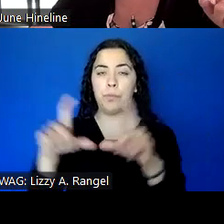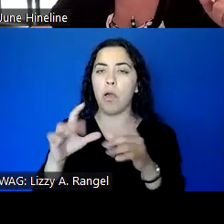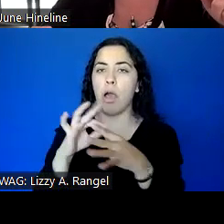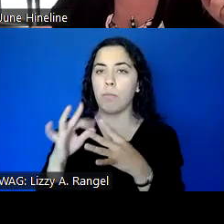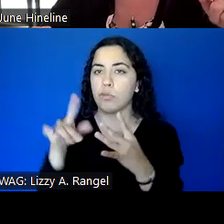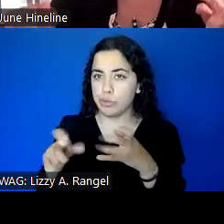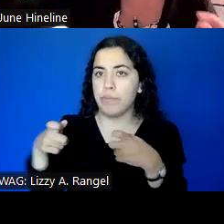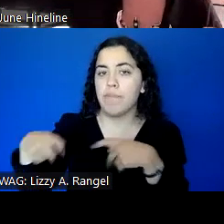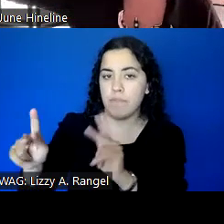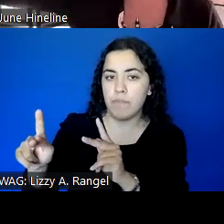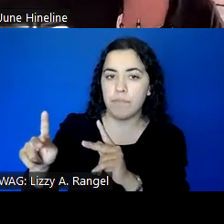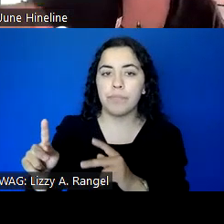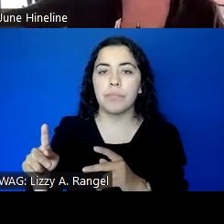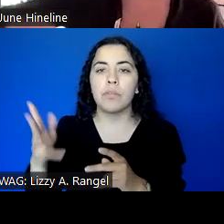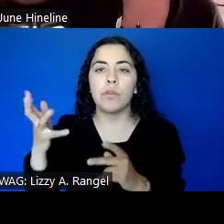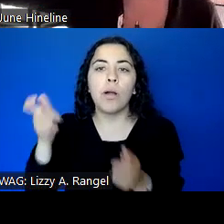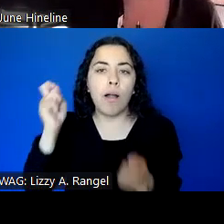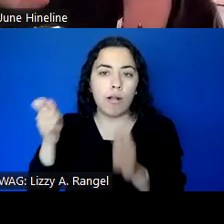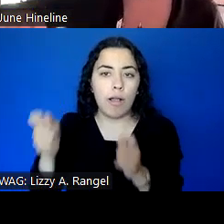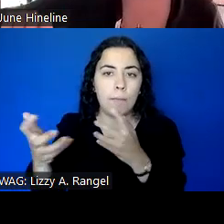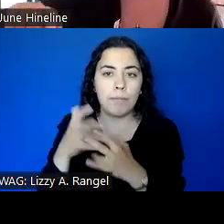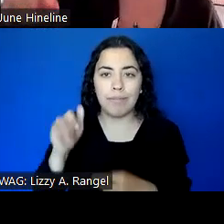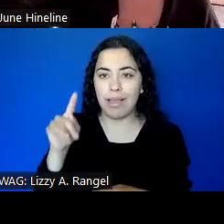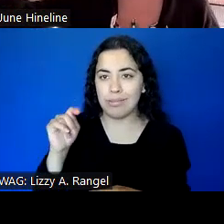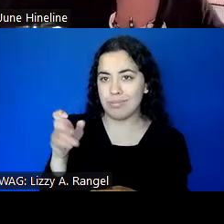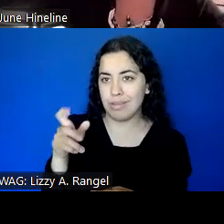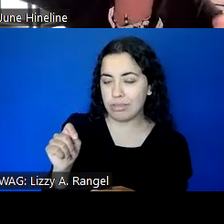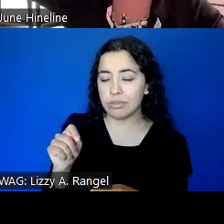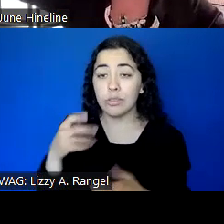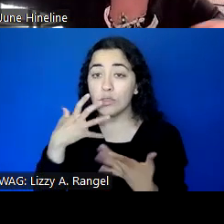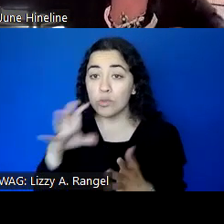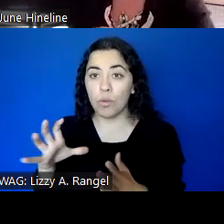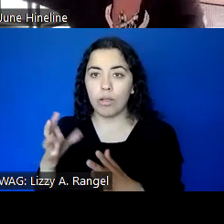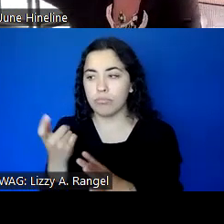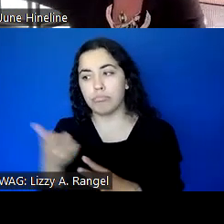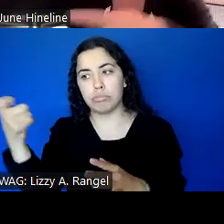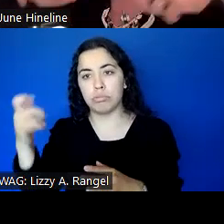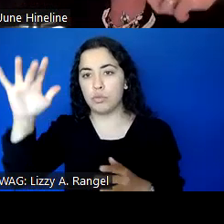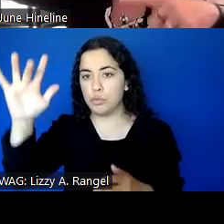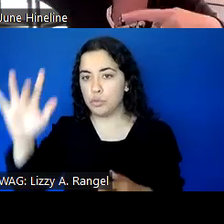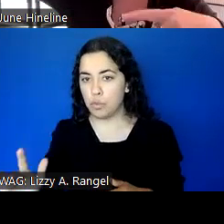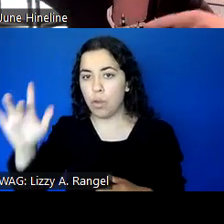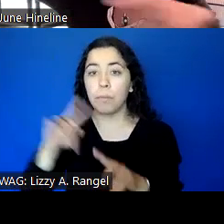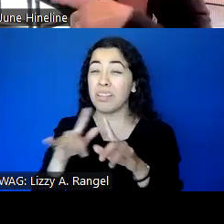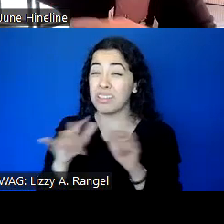And then they are unable to use the Back button. So let those people know ahead of time that they are opening a new window or tab.